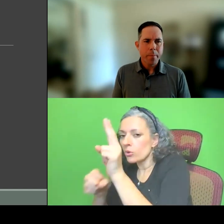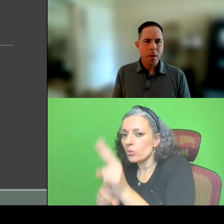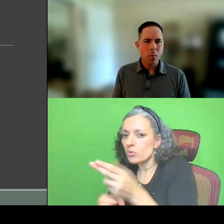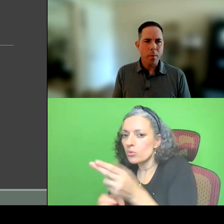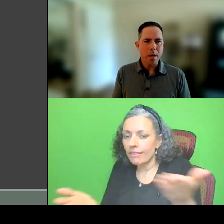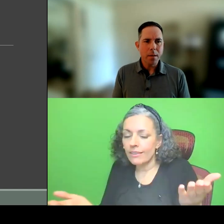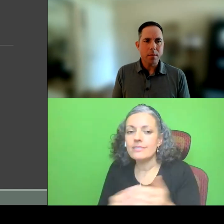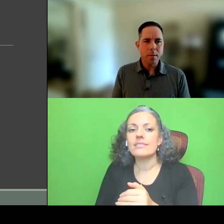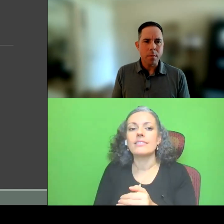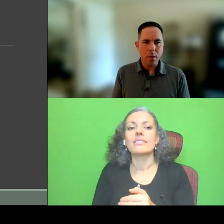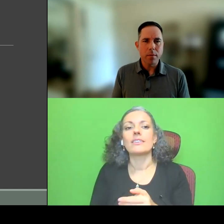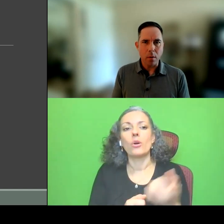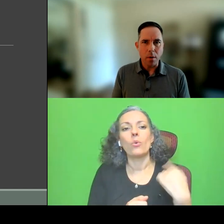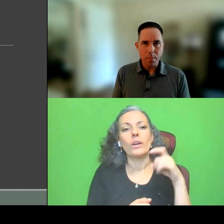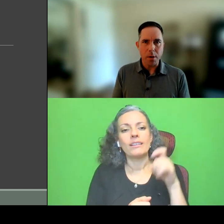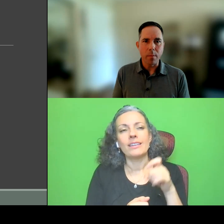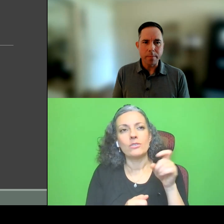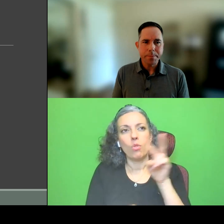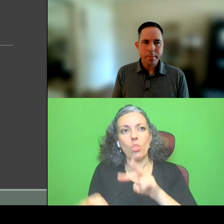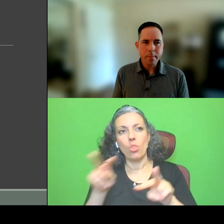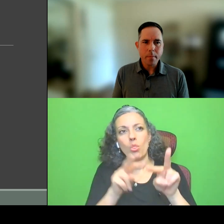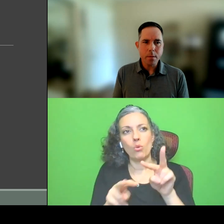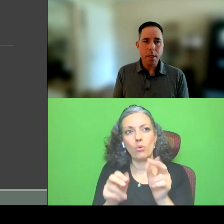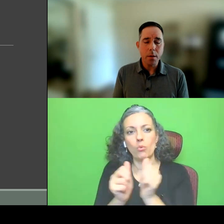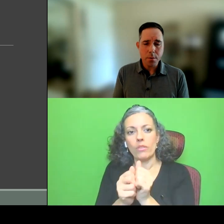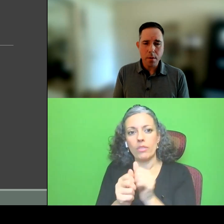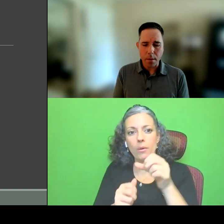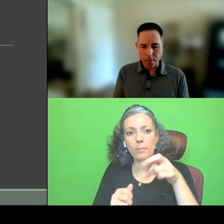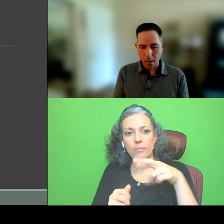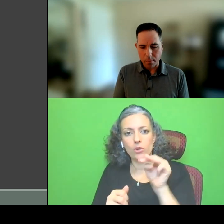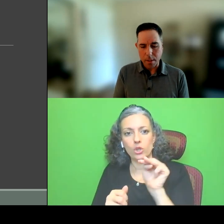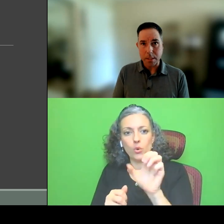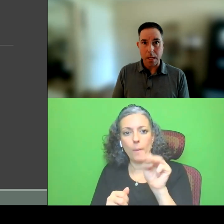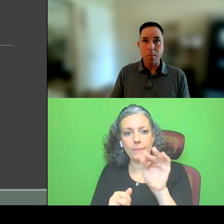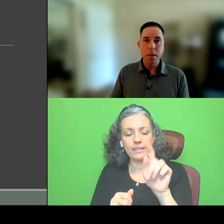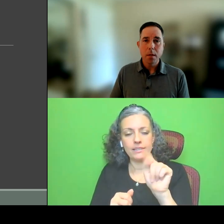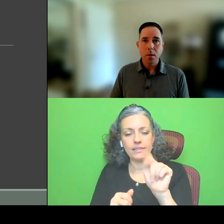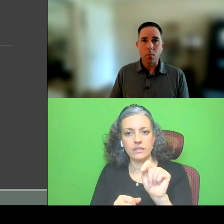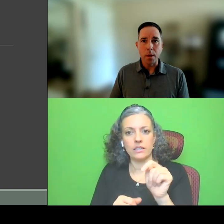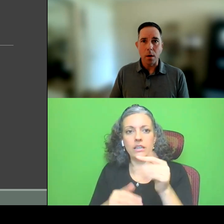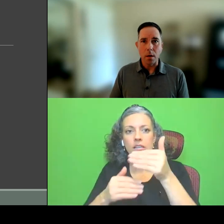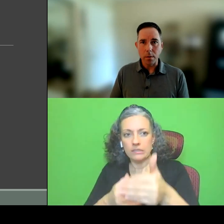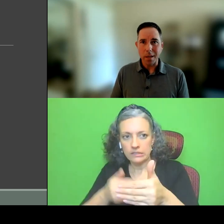What we need to look for with procurement is making sure through every step we are including